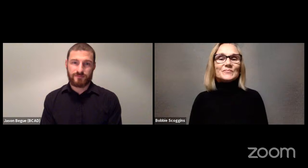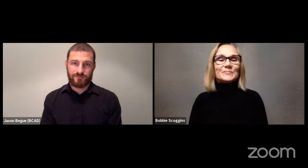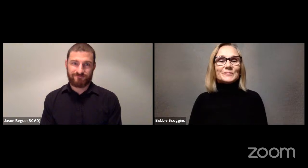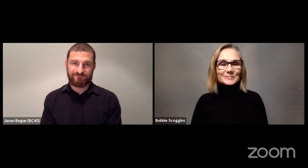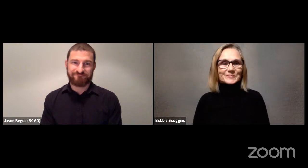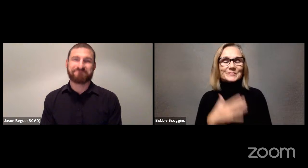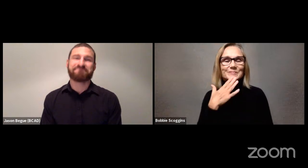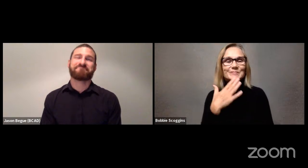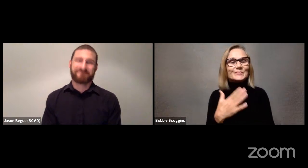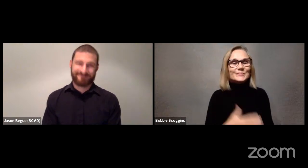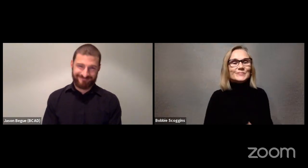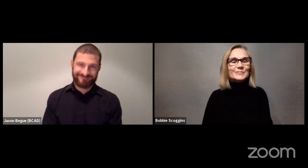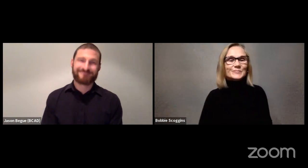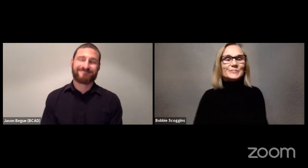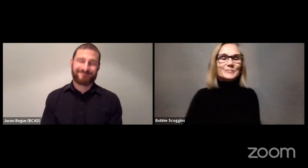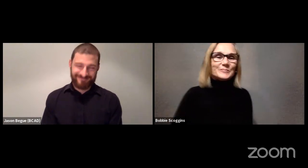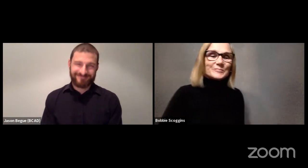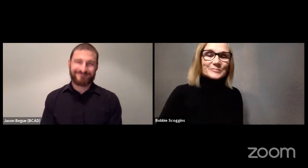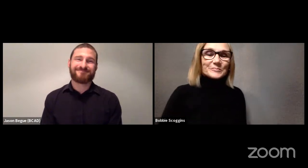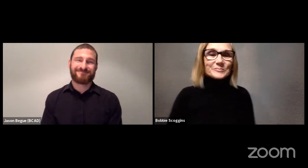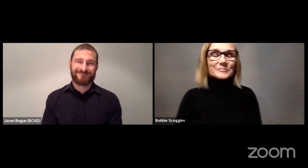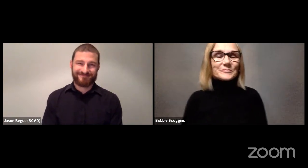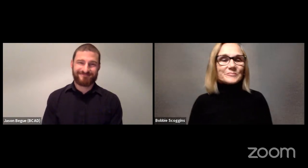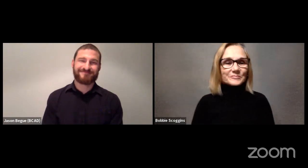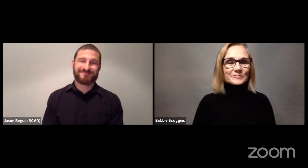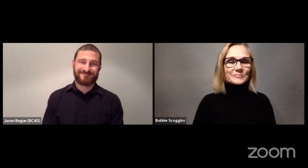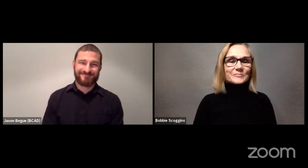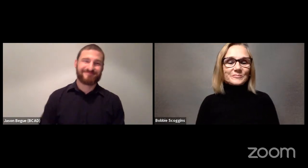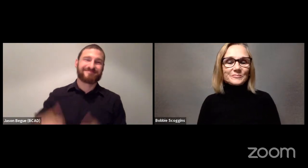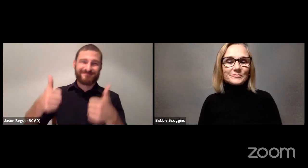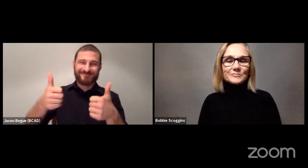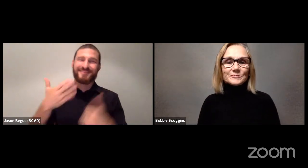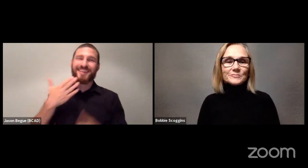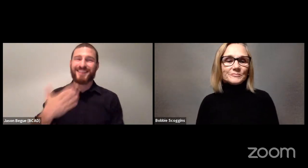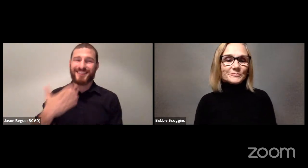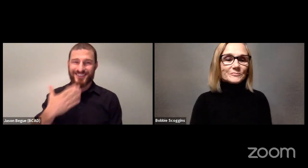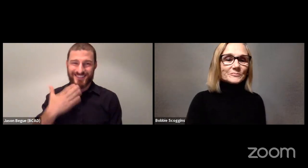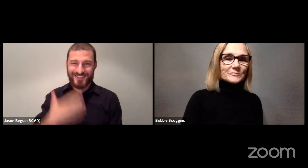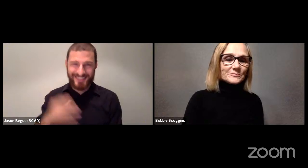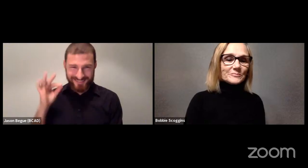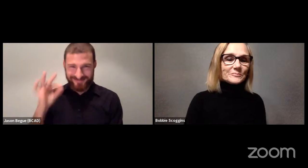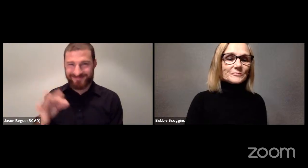for the Texas School for the Deaf. So thank you very much. As the Director of Educational